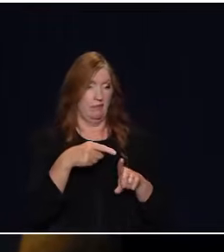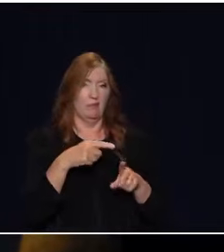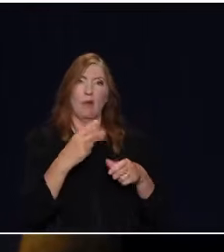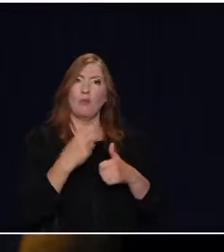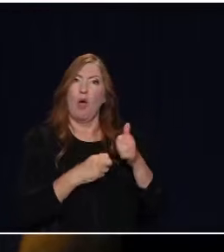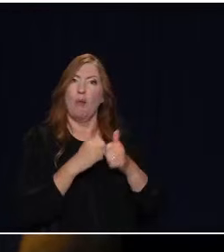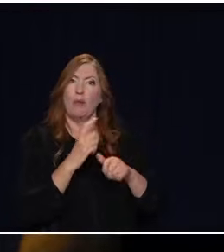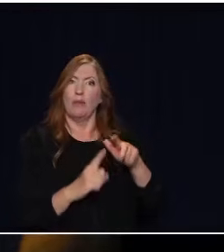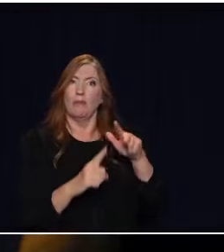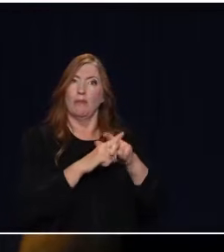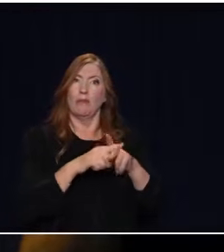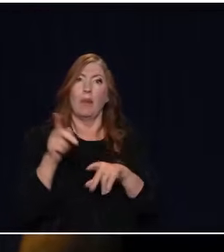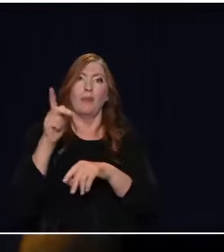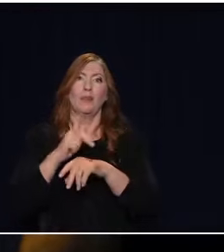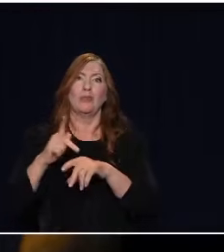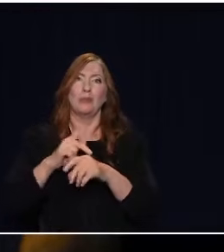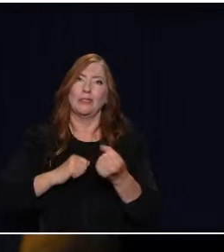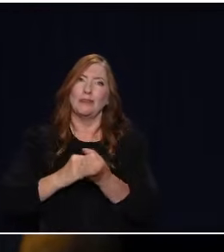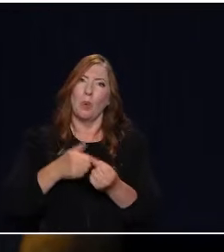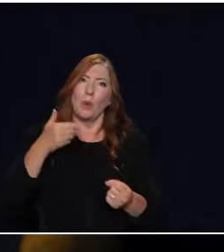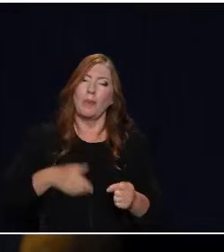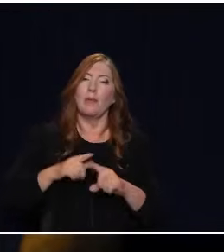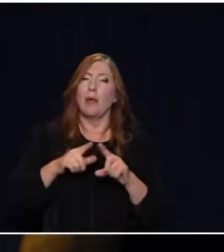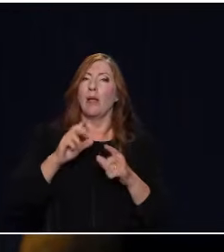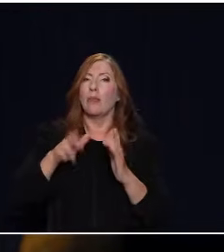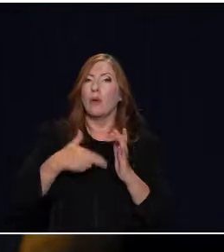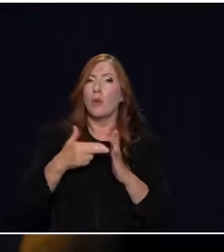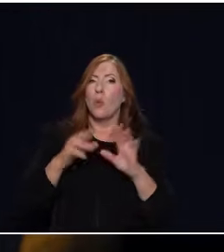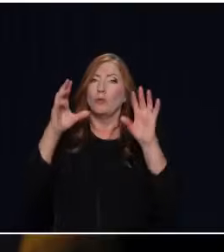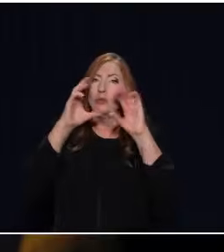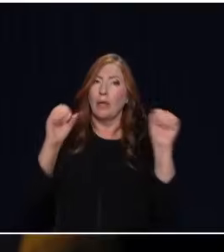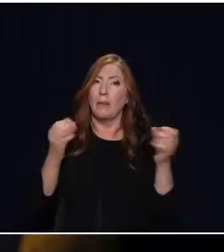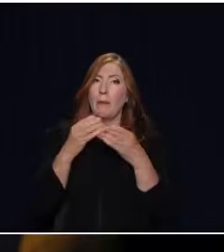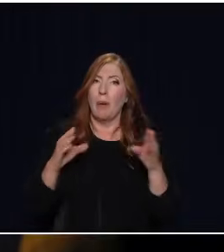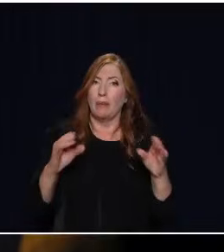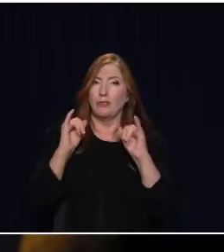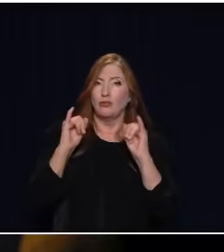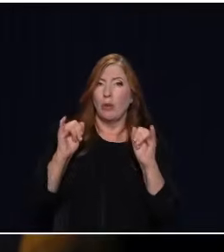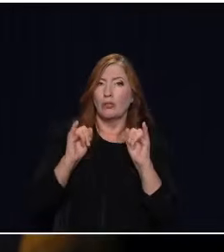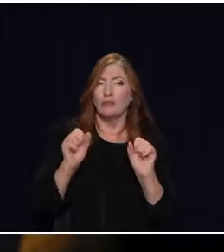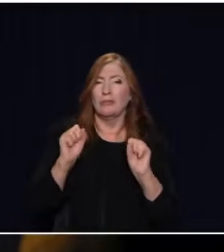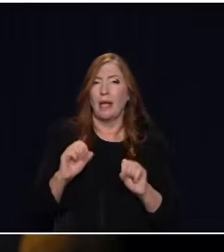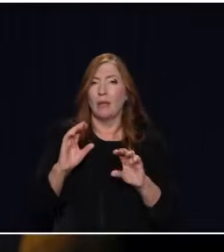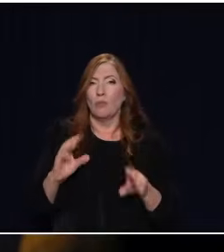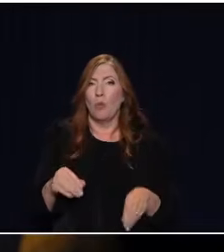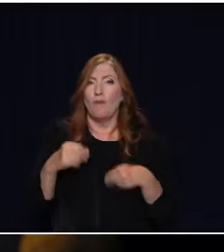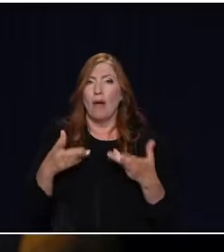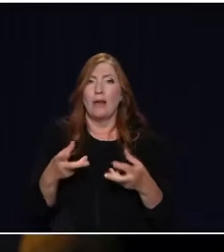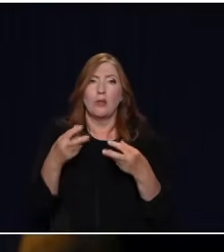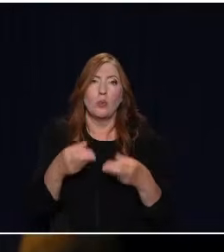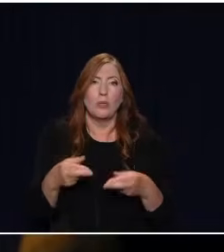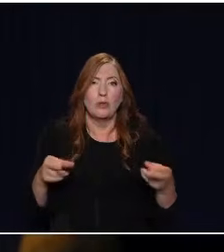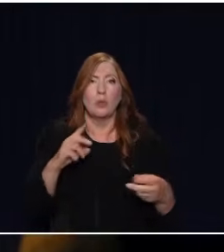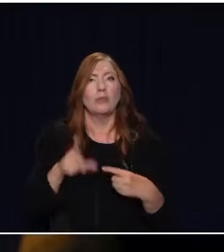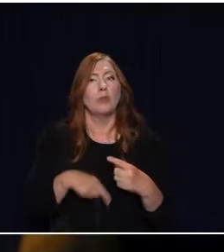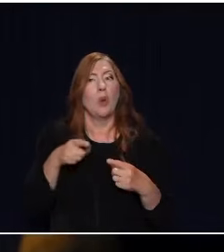IT IS PART OF BEING A TEACHER. KNOWING I HAVE SUPPORT ABOVE ME,